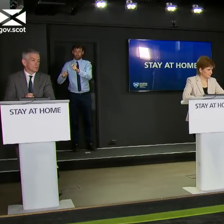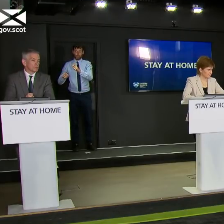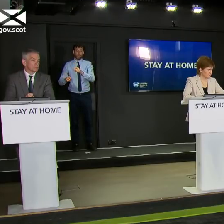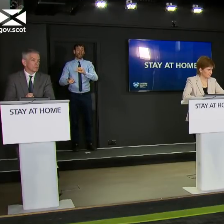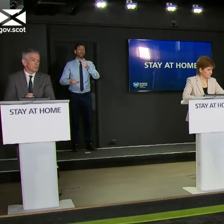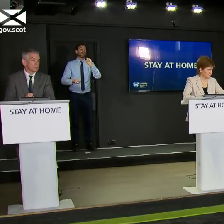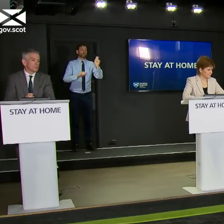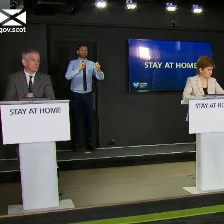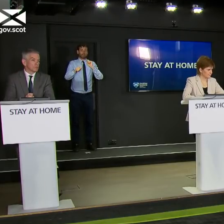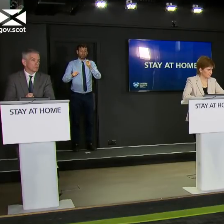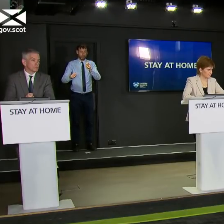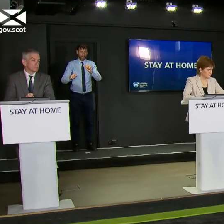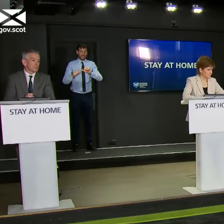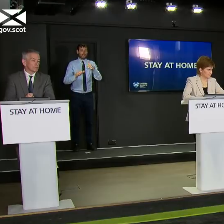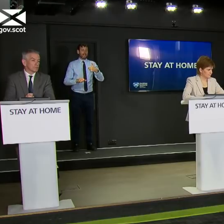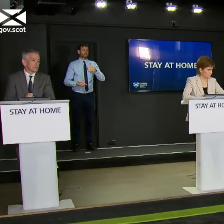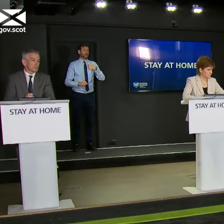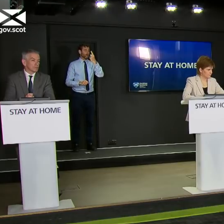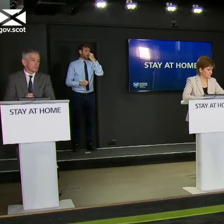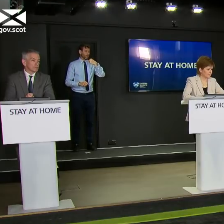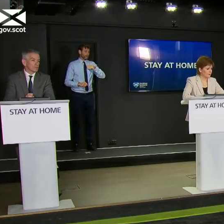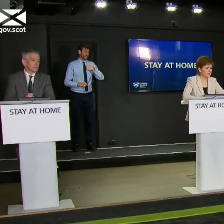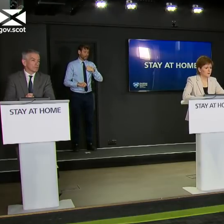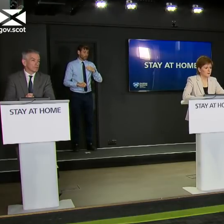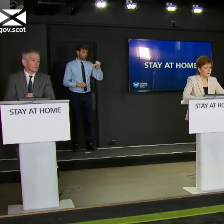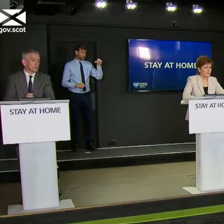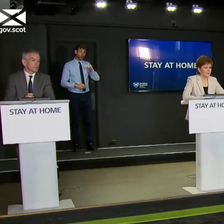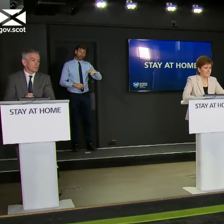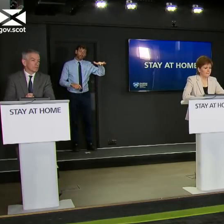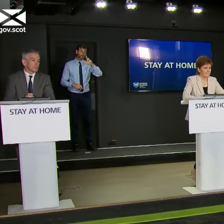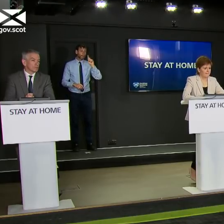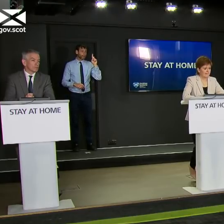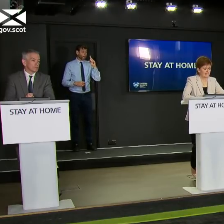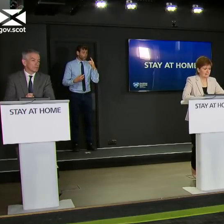shouldn't be quite frankly scared of what lies ahead for the economy, for their livelihoods